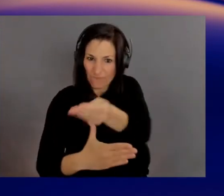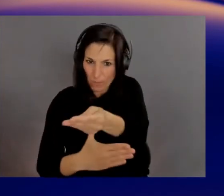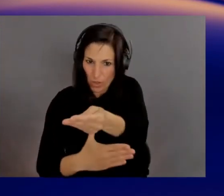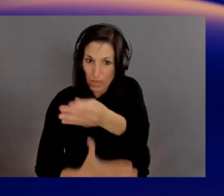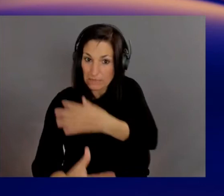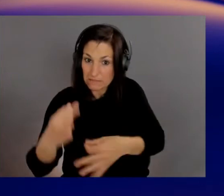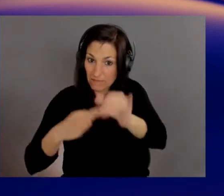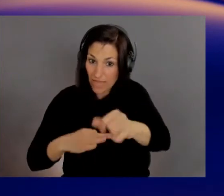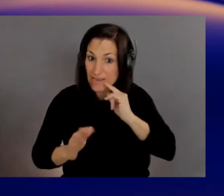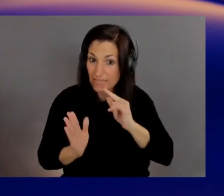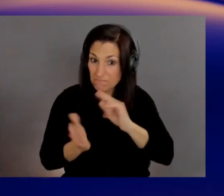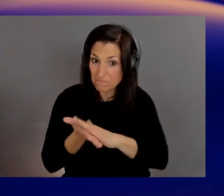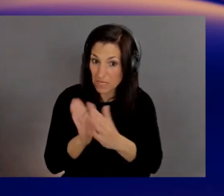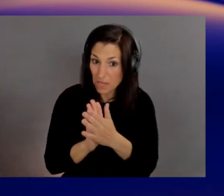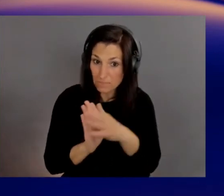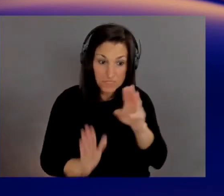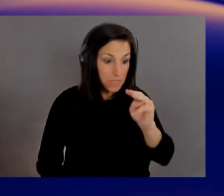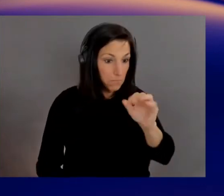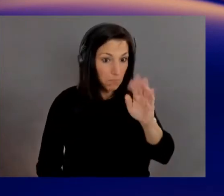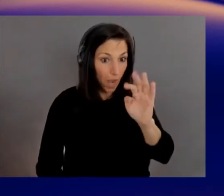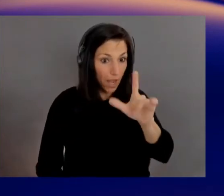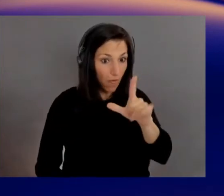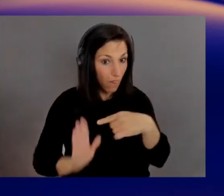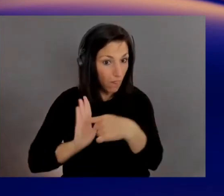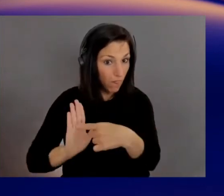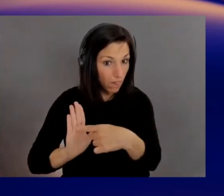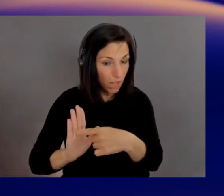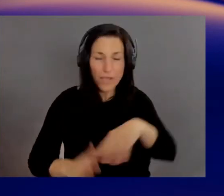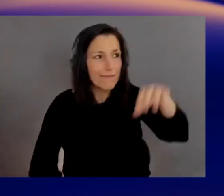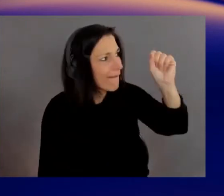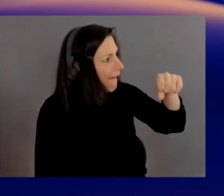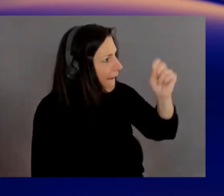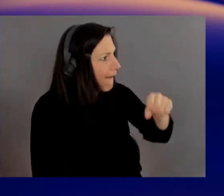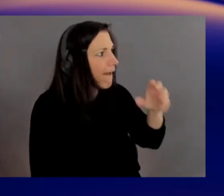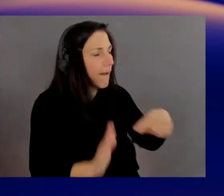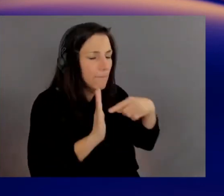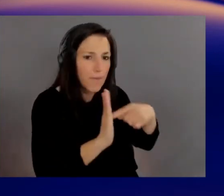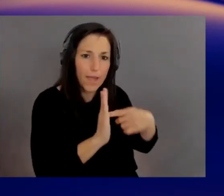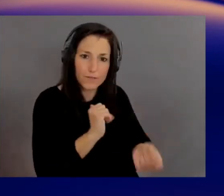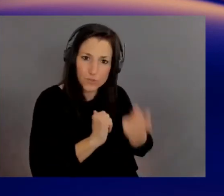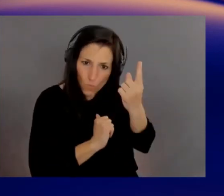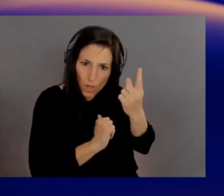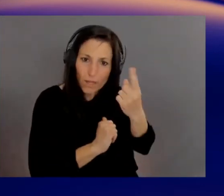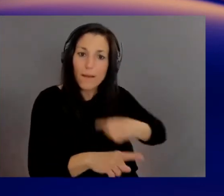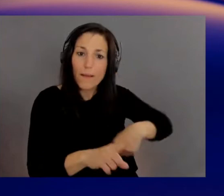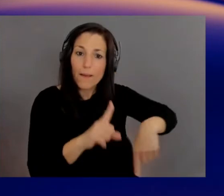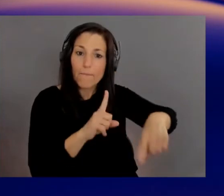Yeah. Yeah. There's a lot of artifact, yeah. Model's one of them, you've got your data your features that you produce.